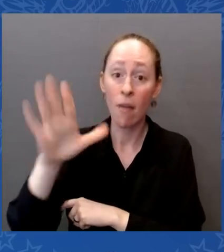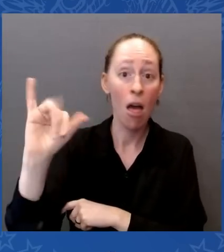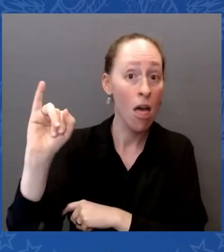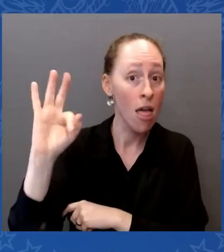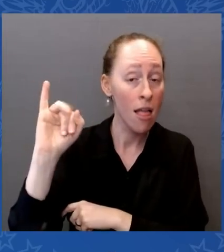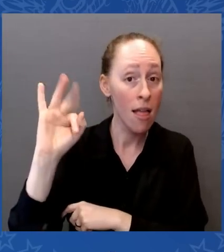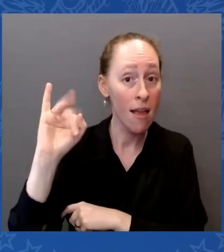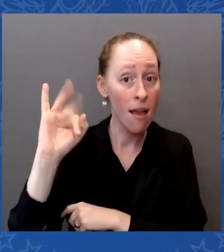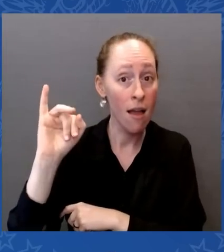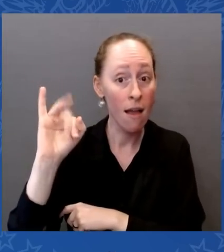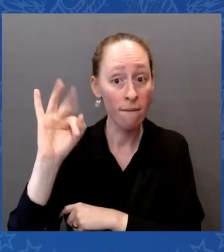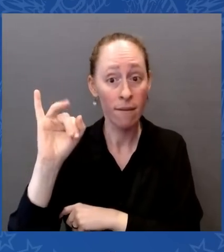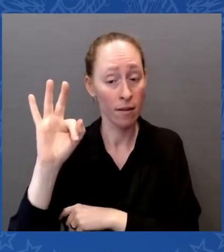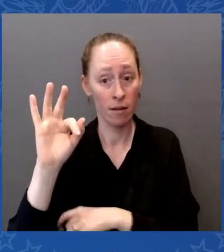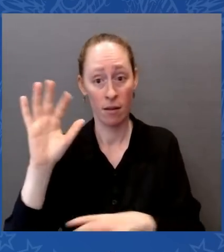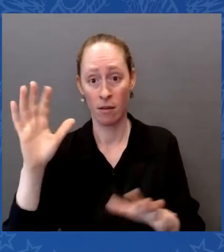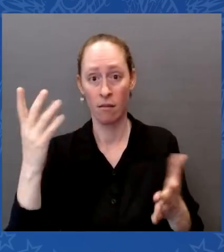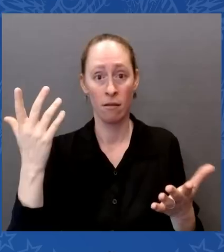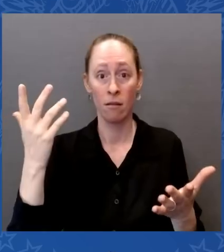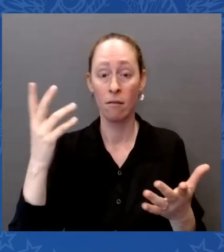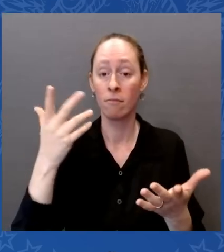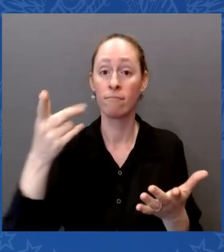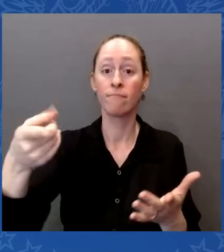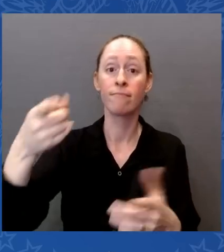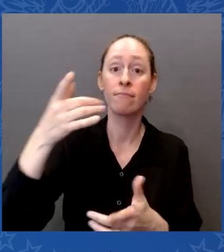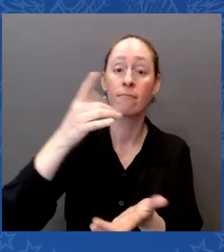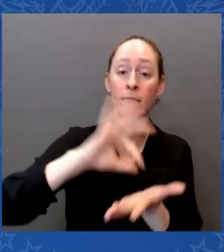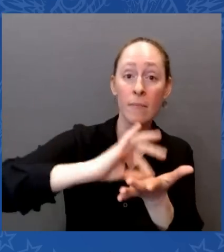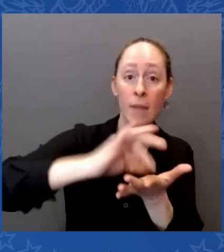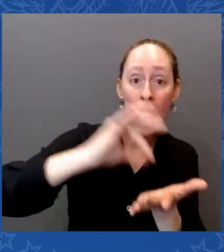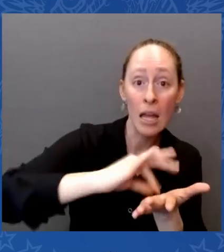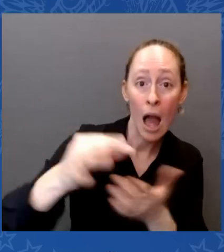You heard that one, right? You all heard them say that. That's what they're saying.